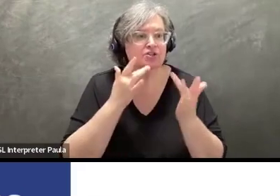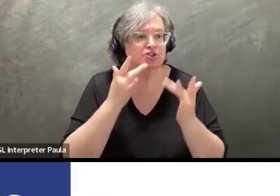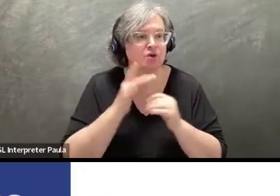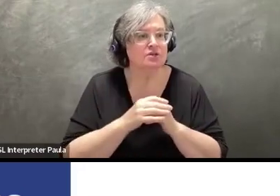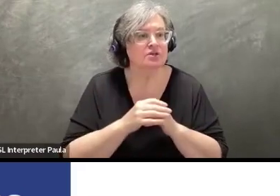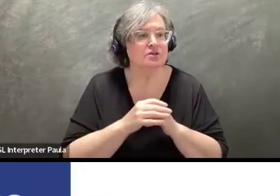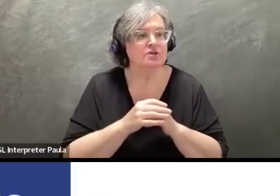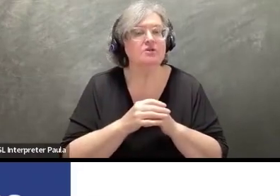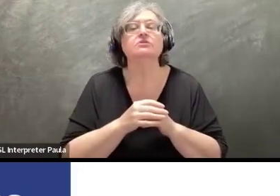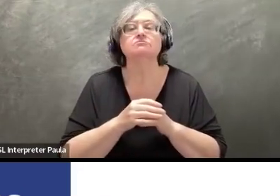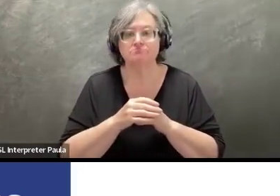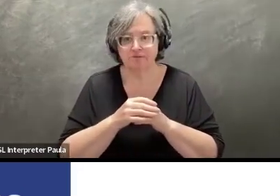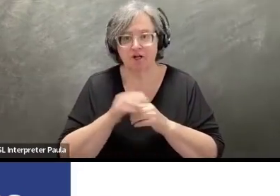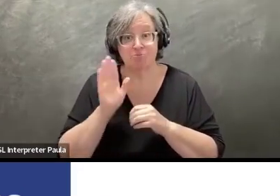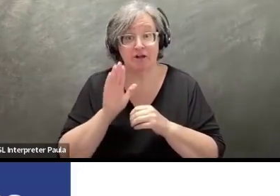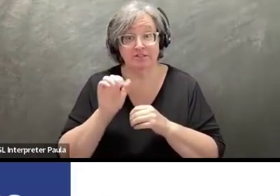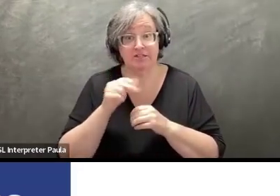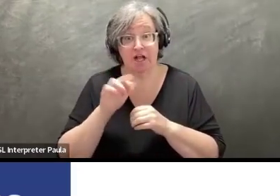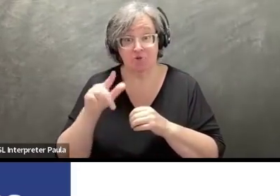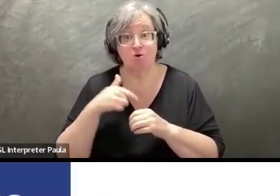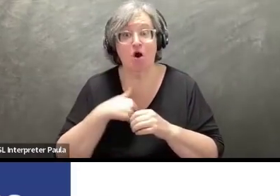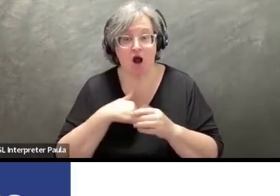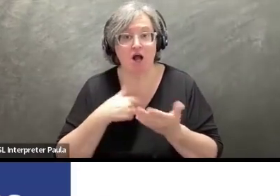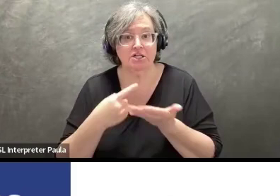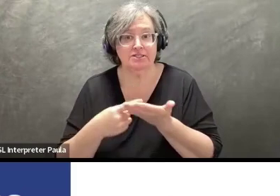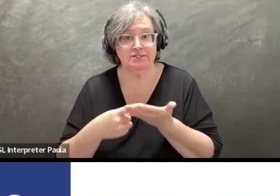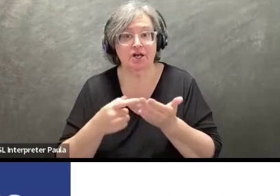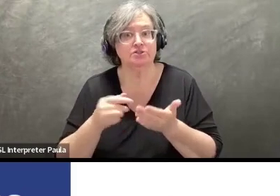members of Congress to discuss a federal bill that would help